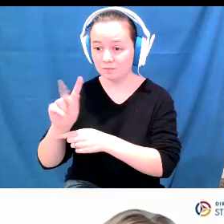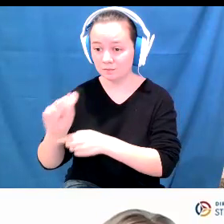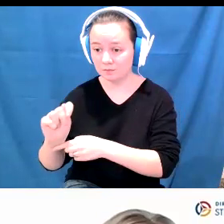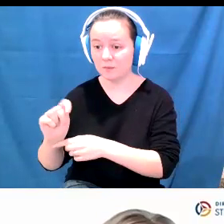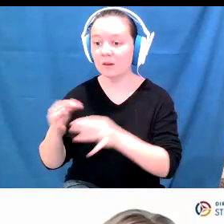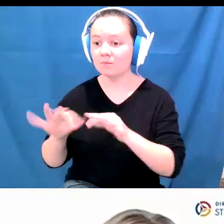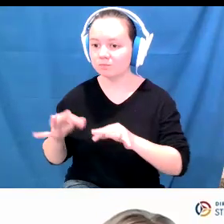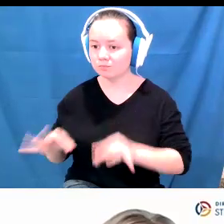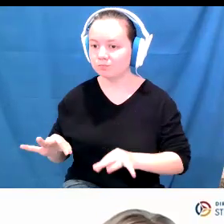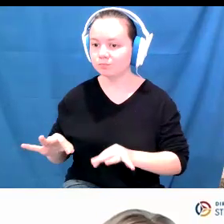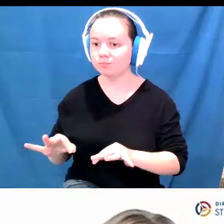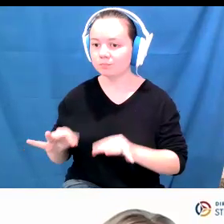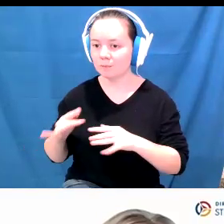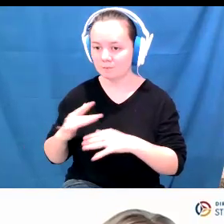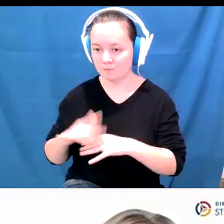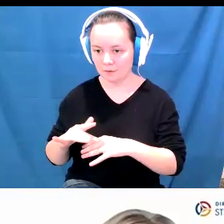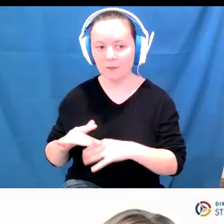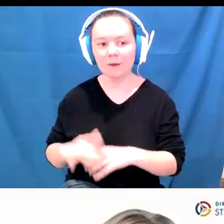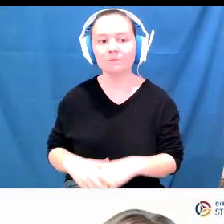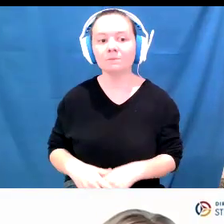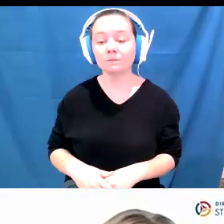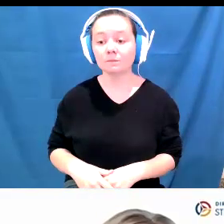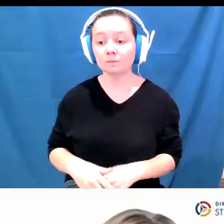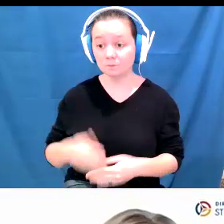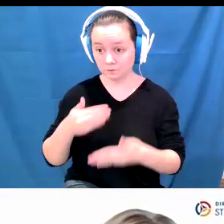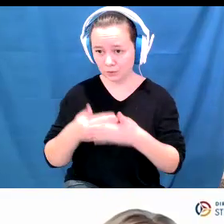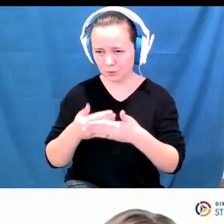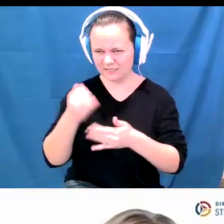A brief Q&A session will be held towards the end of the webinar.